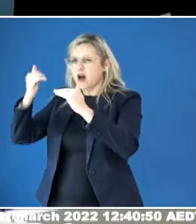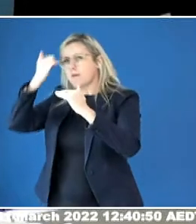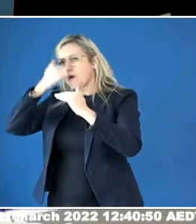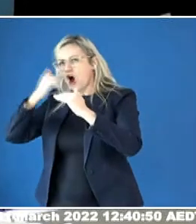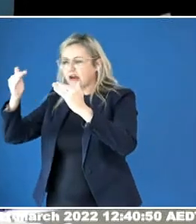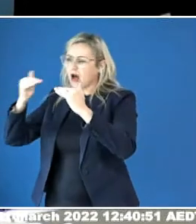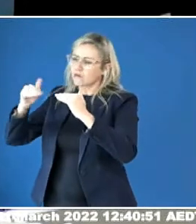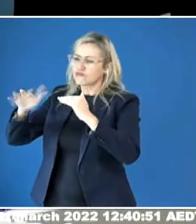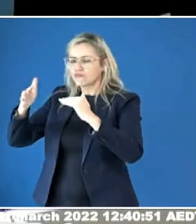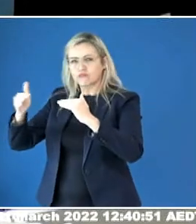major and extreme.